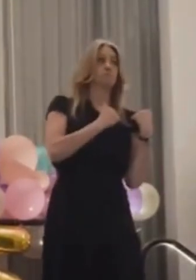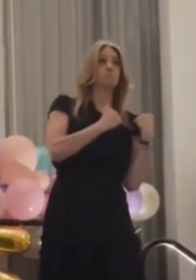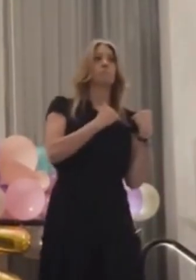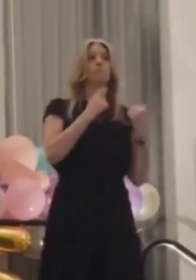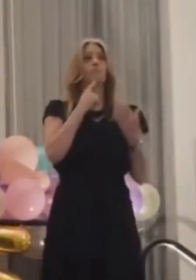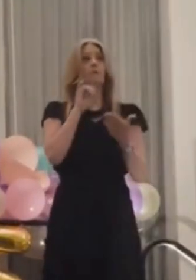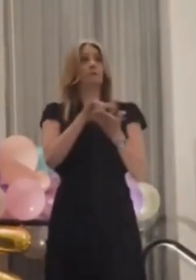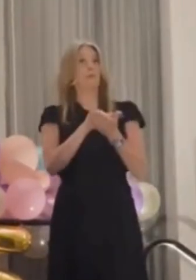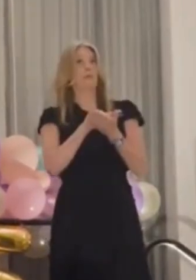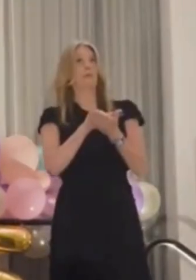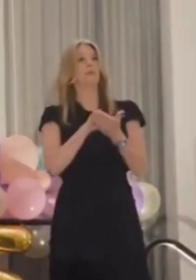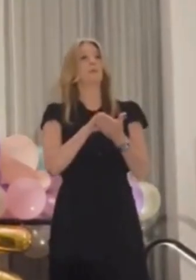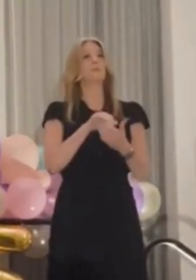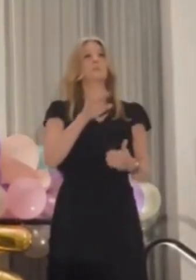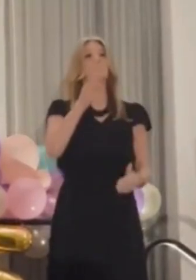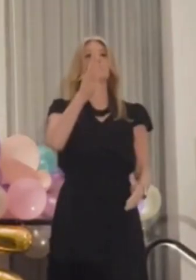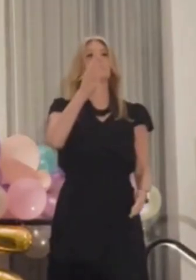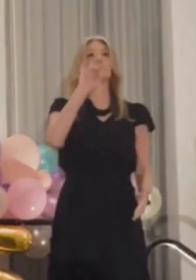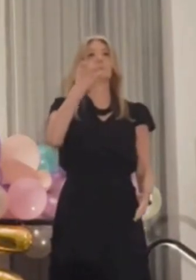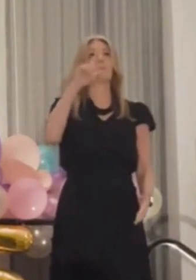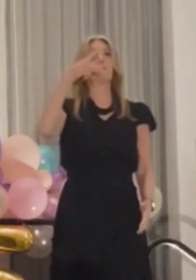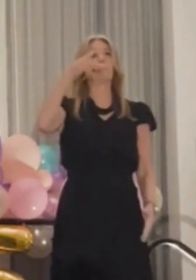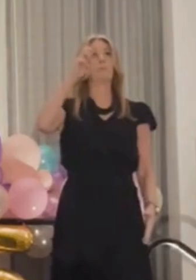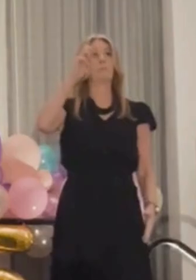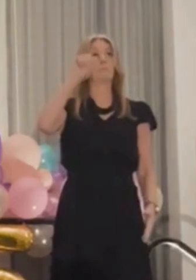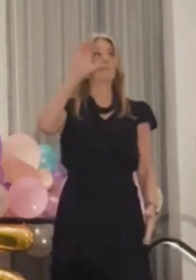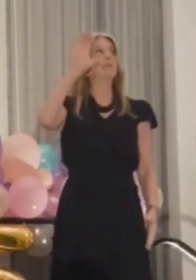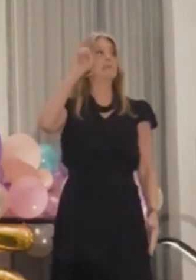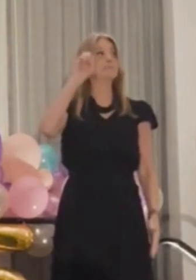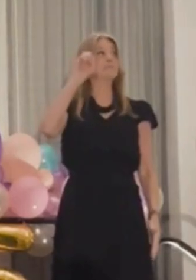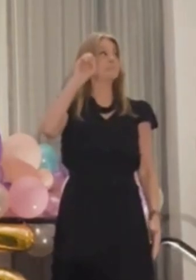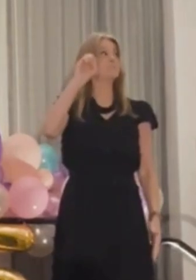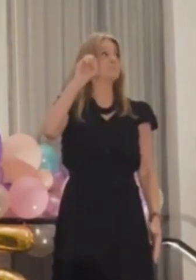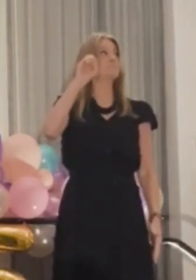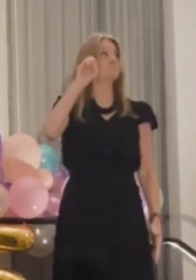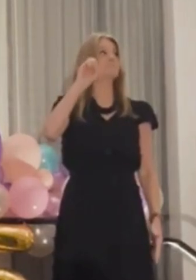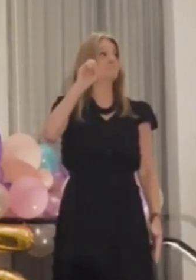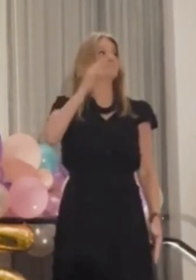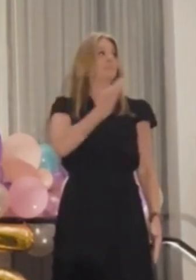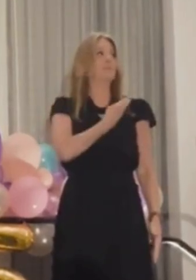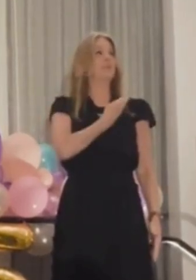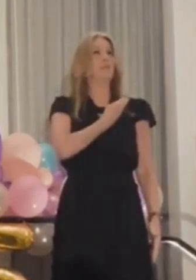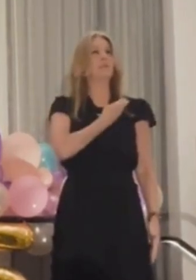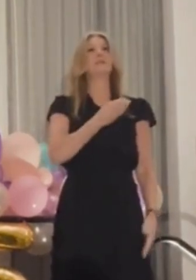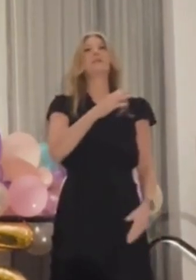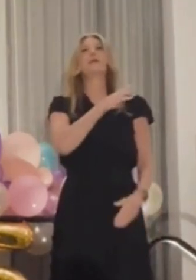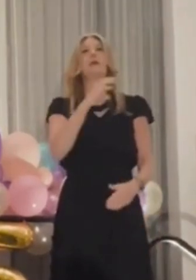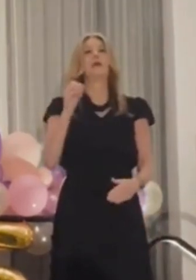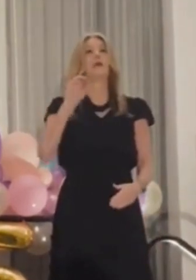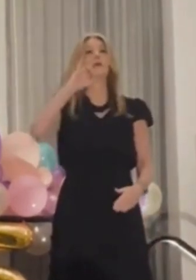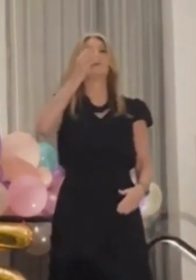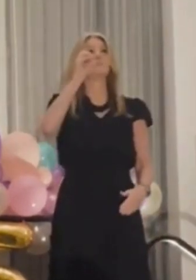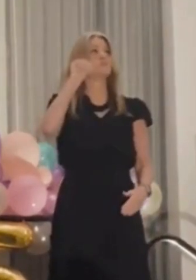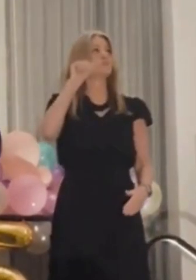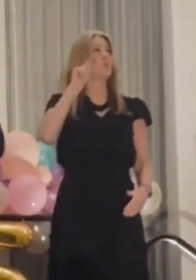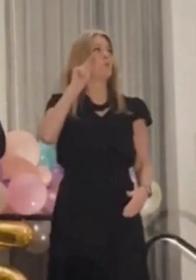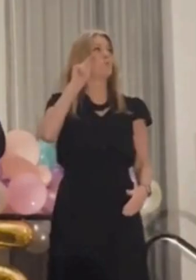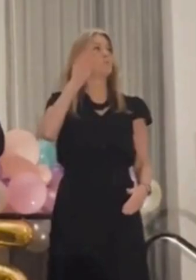Were Bill Pease, former- late Bill Pease. And also Joan Black. Is Joan here right now?